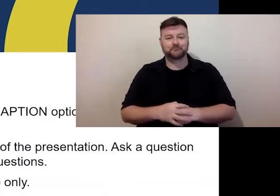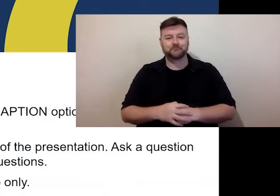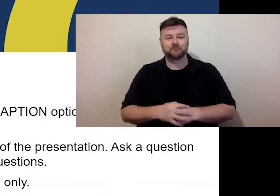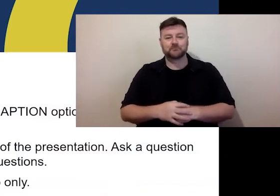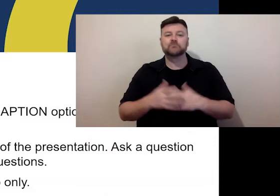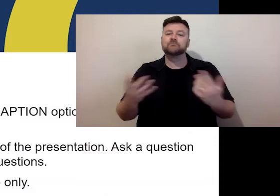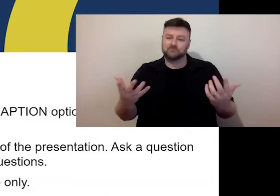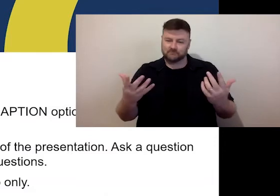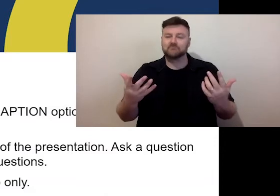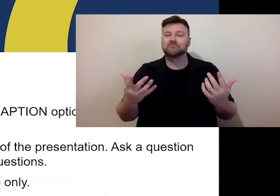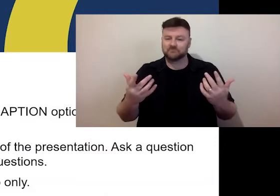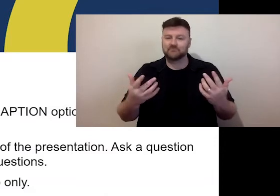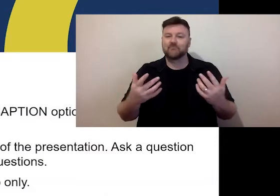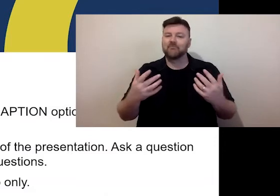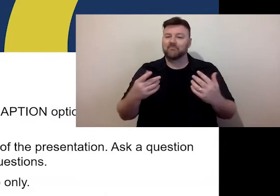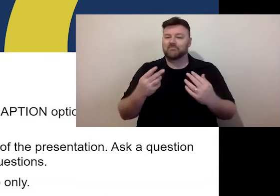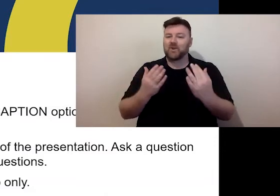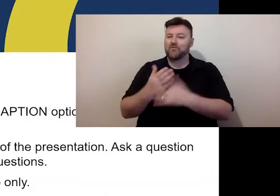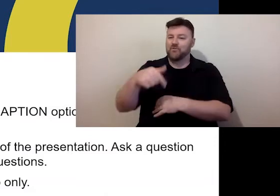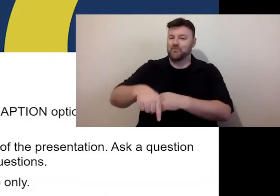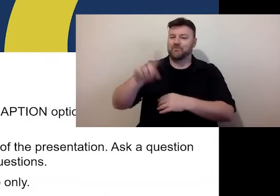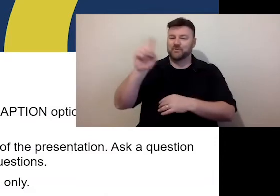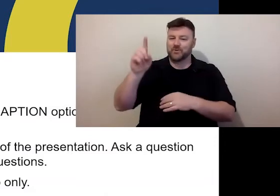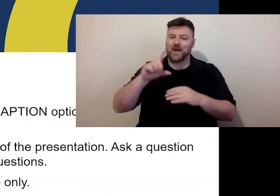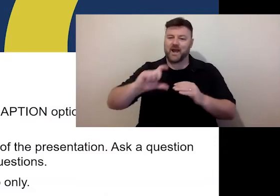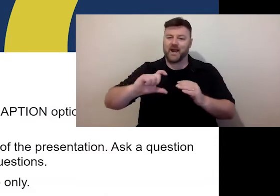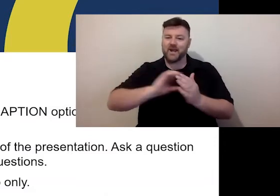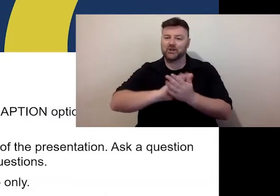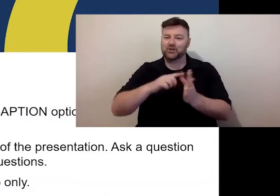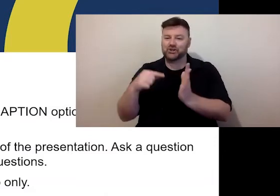We'll also be running a chat throughout today's session, and we'll also be sharing links with you in the chat